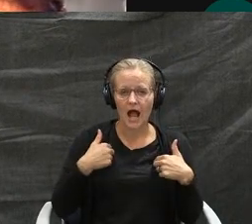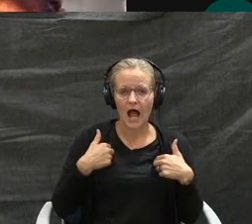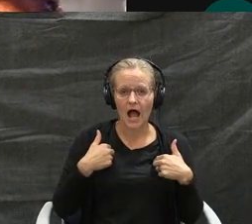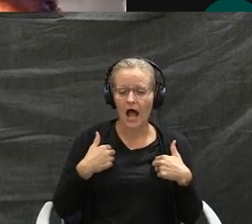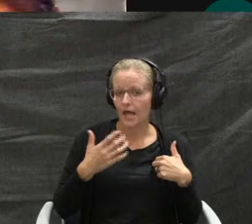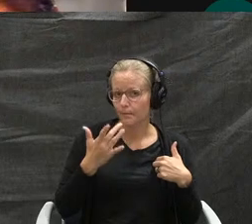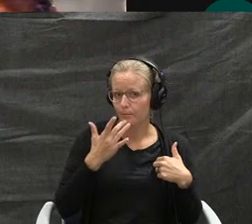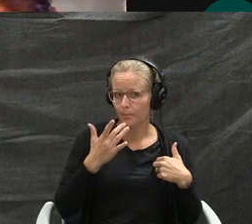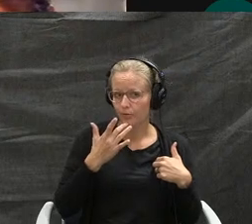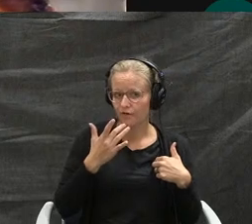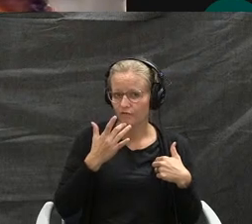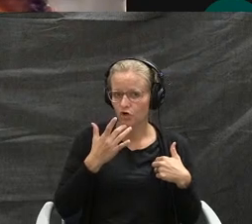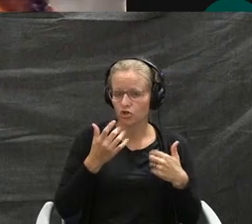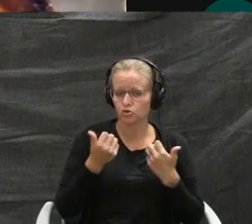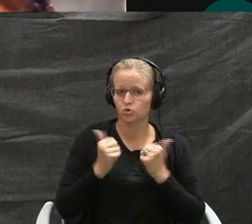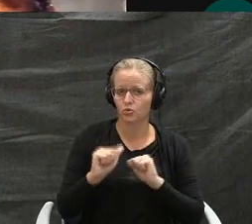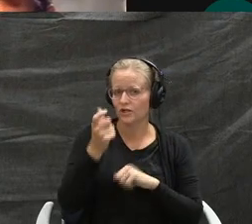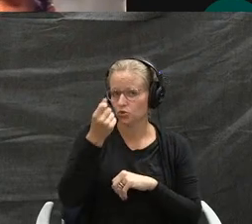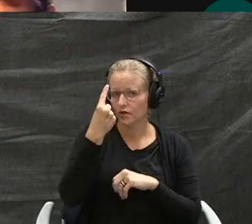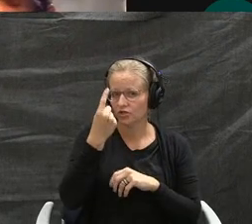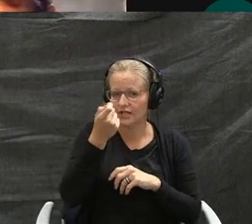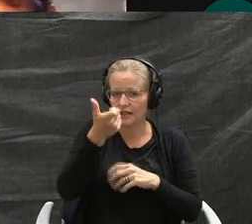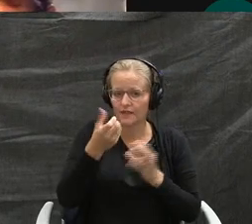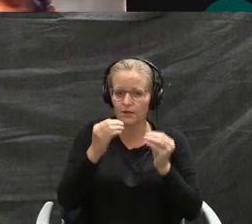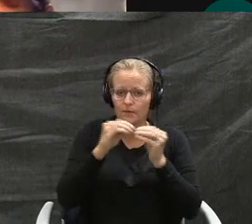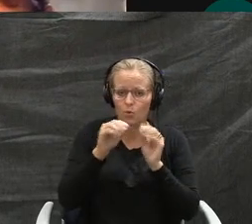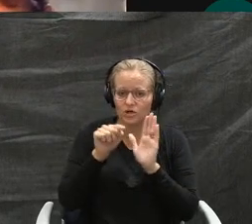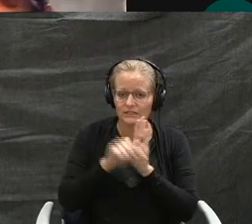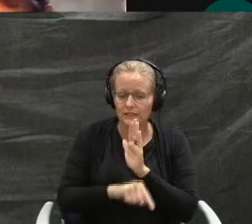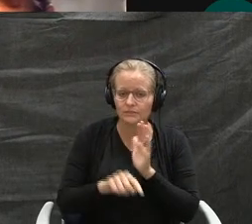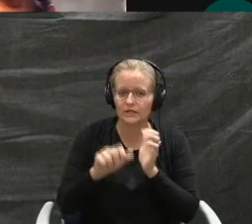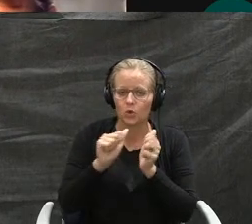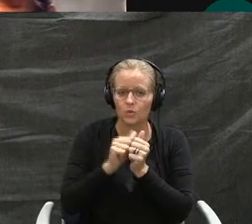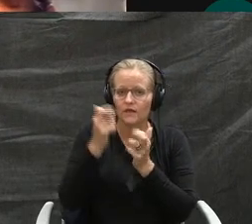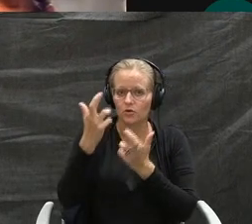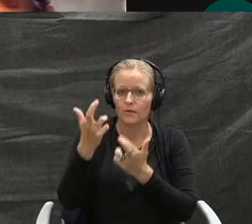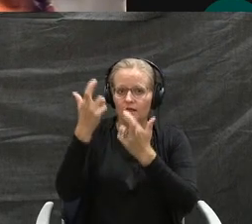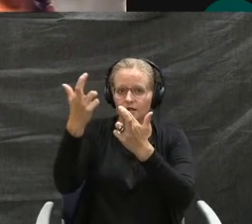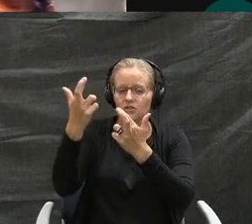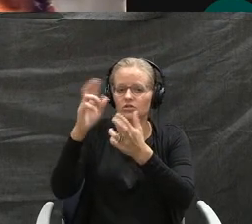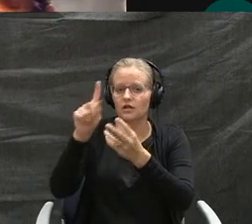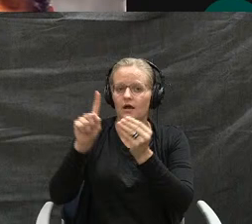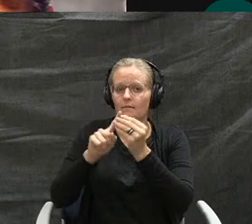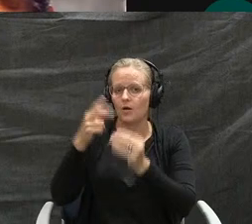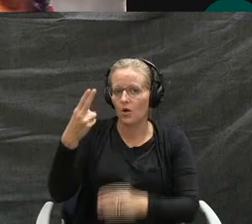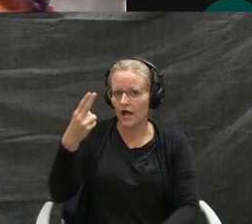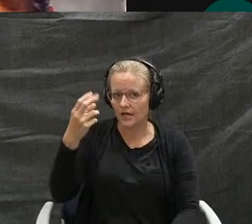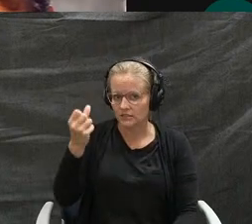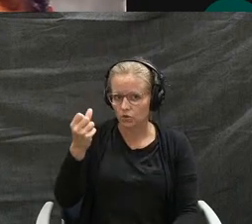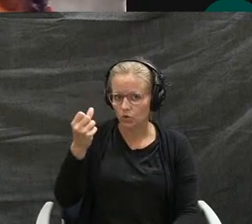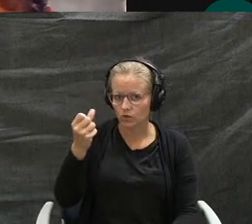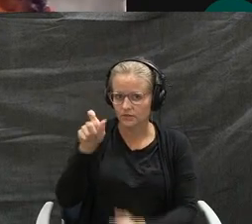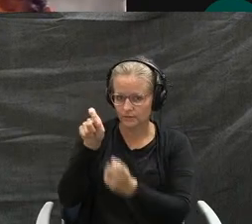I'll I guess I'd like to understand a little bit more deeply on this recommendation about the high school in